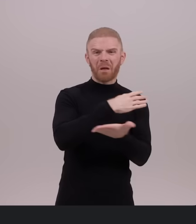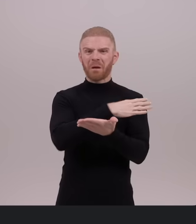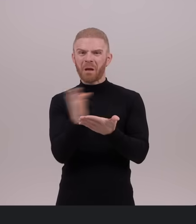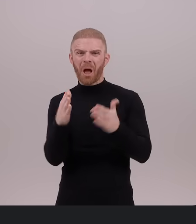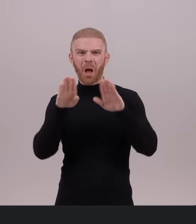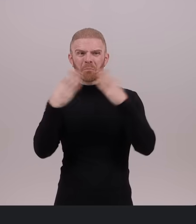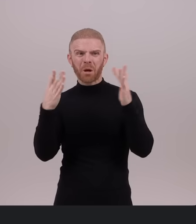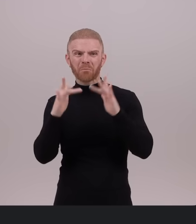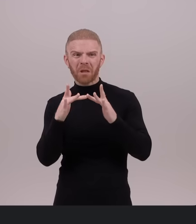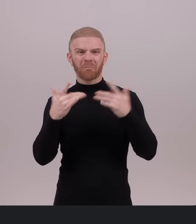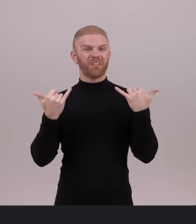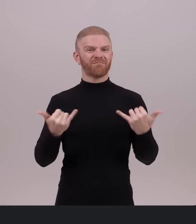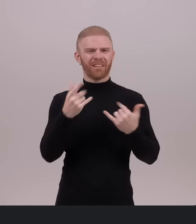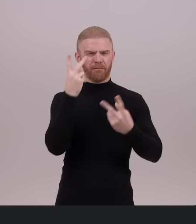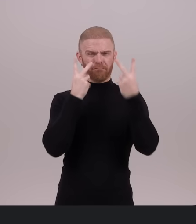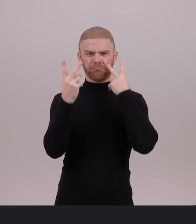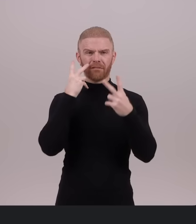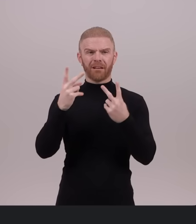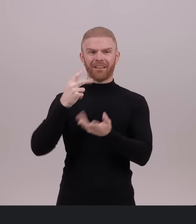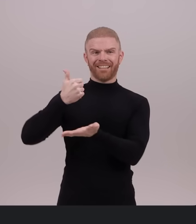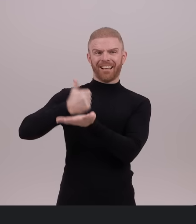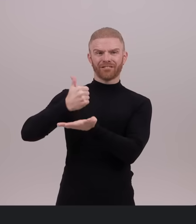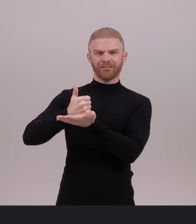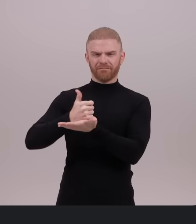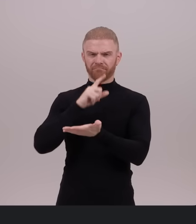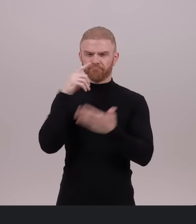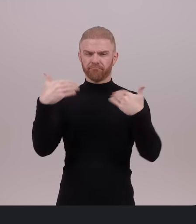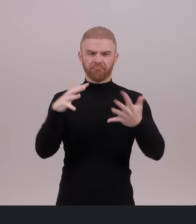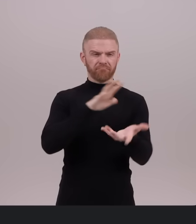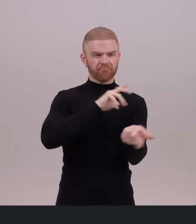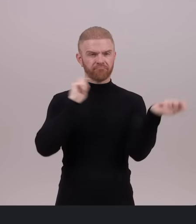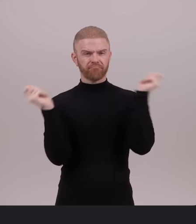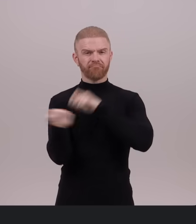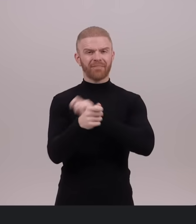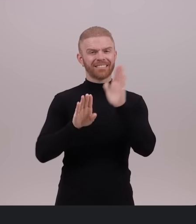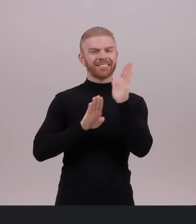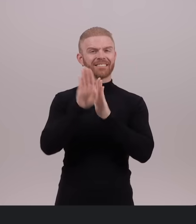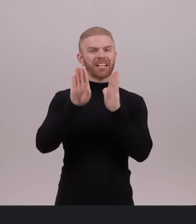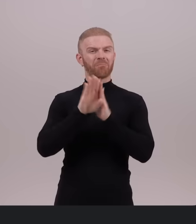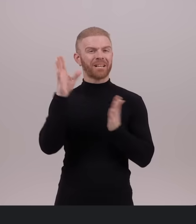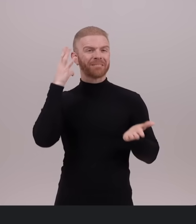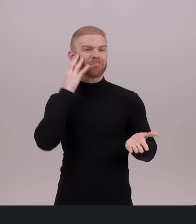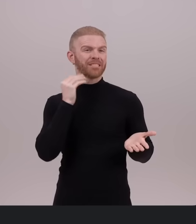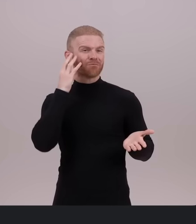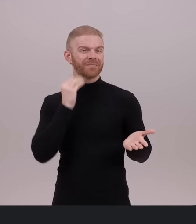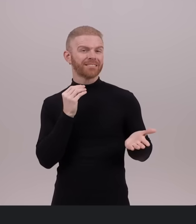seen agents completely transform the developer experience. The common thread across all of this